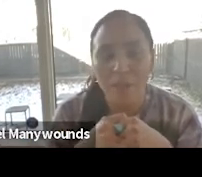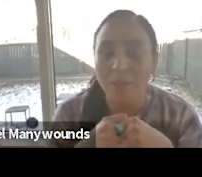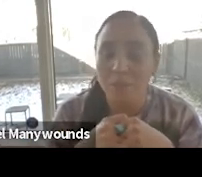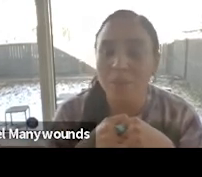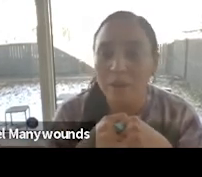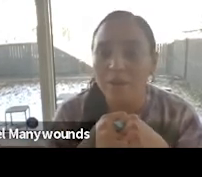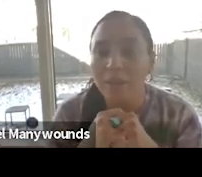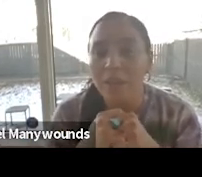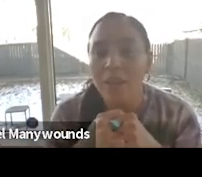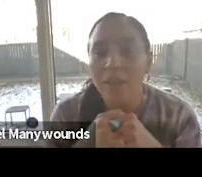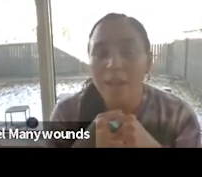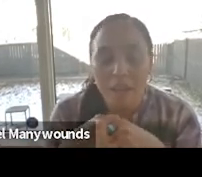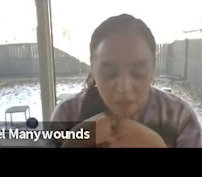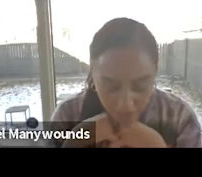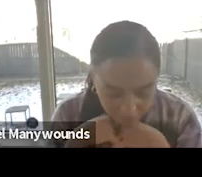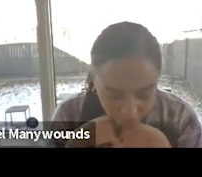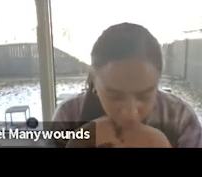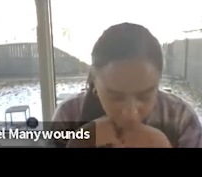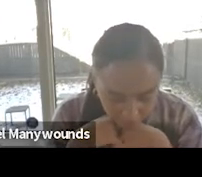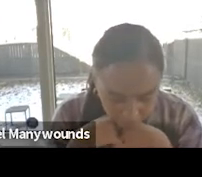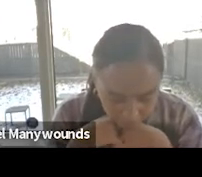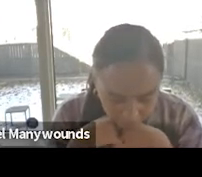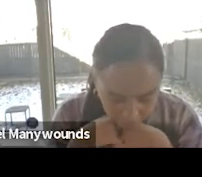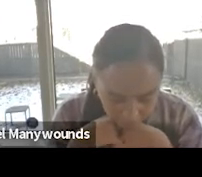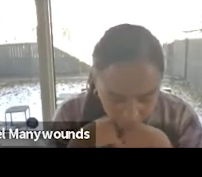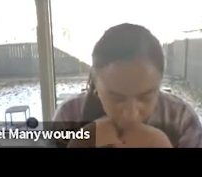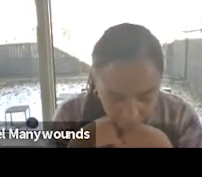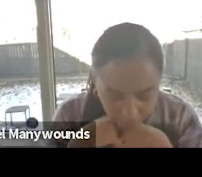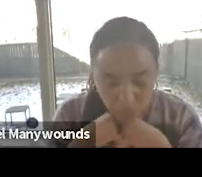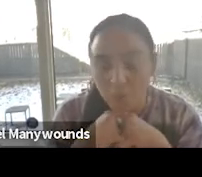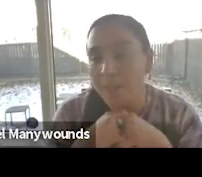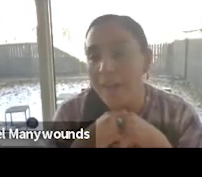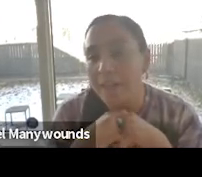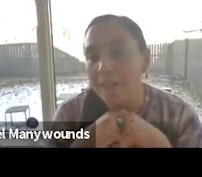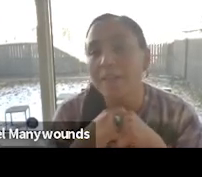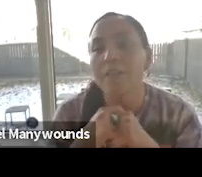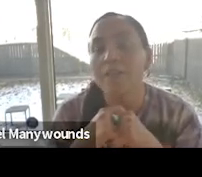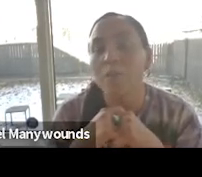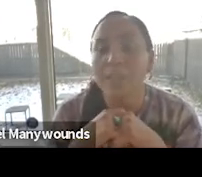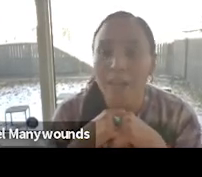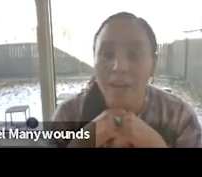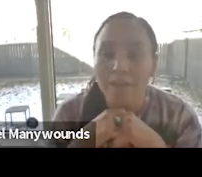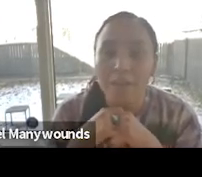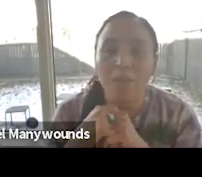yeah, super powerful. And I think the stolen land, stolen lives,